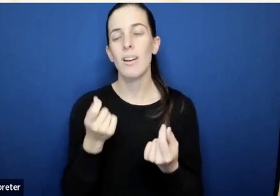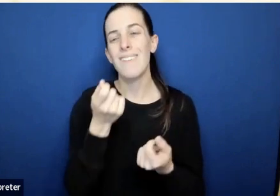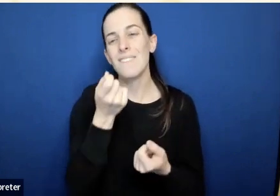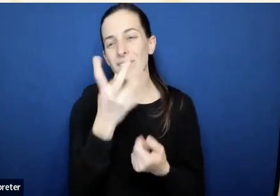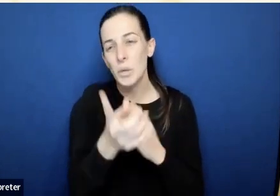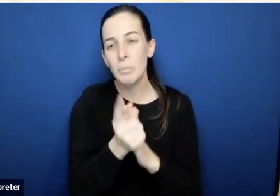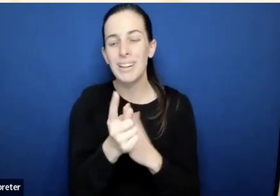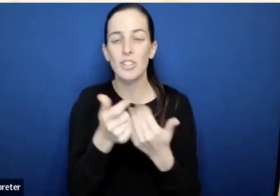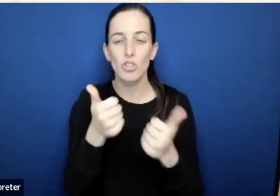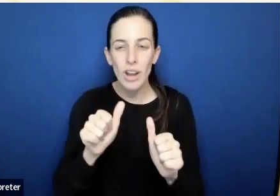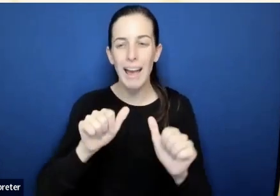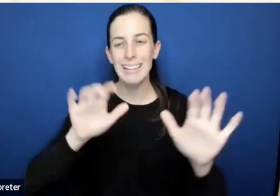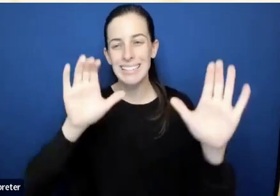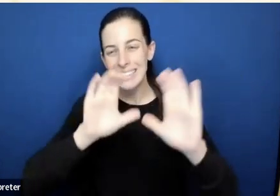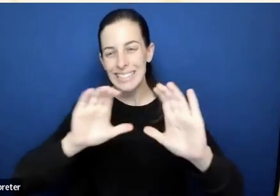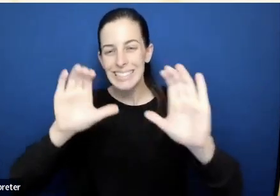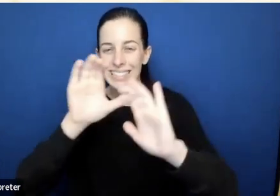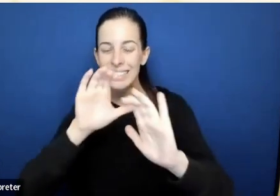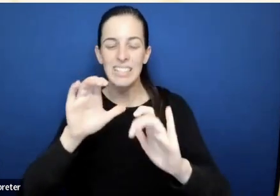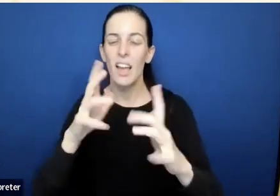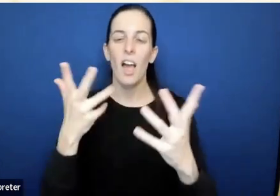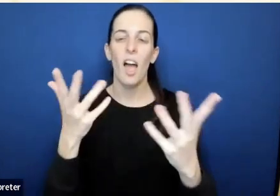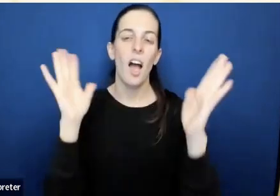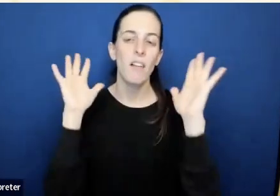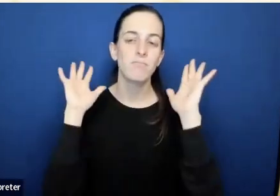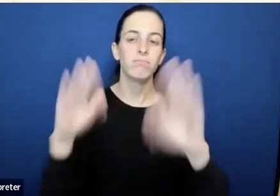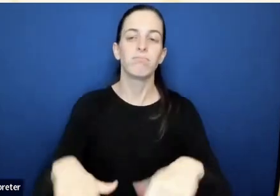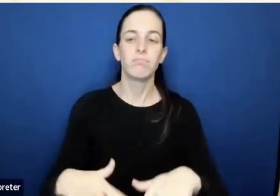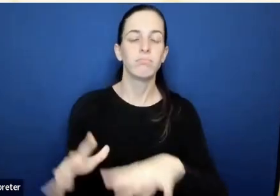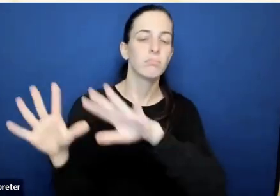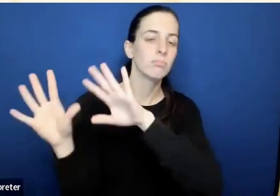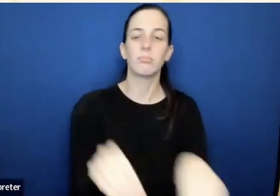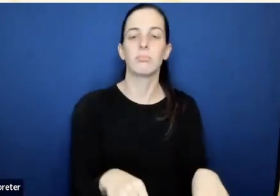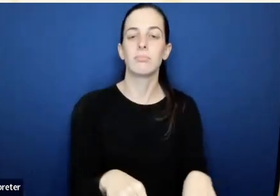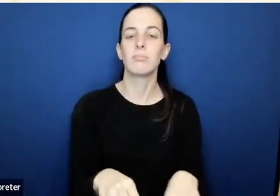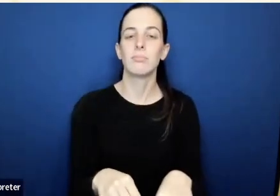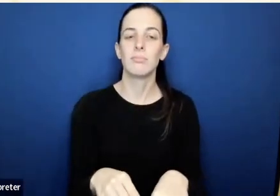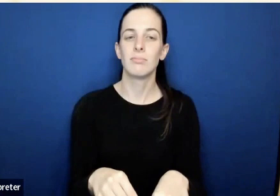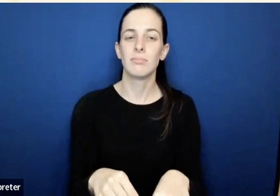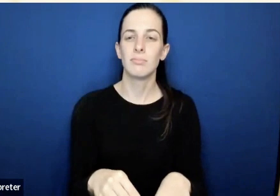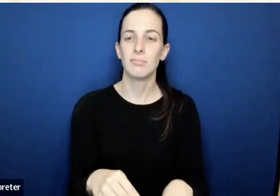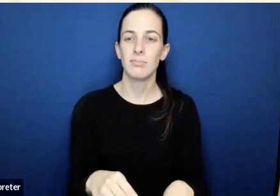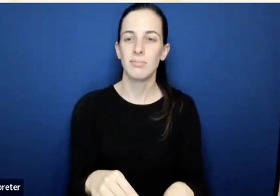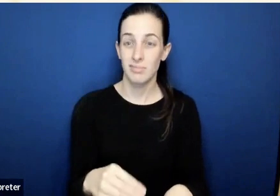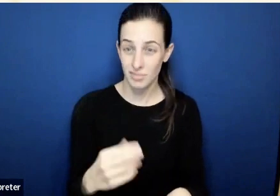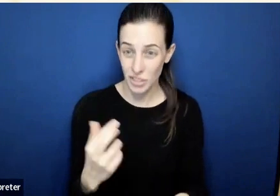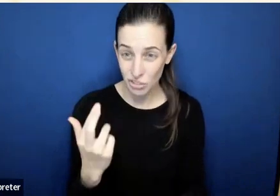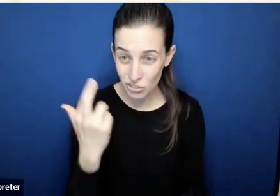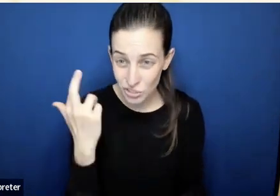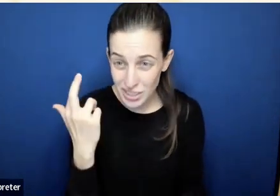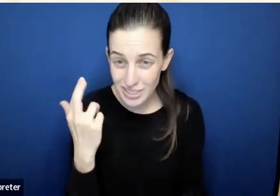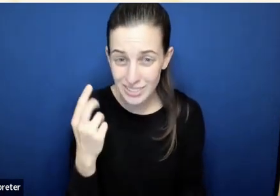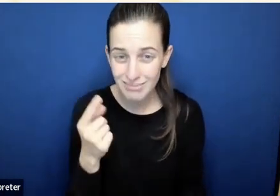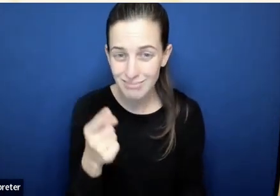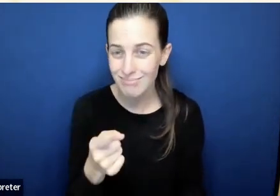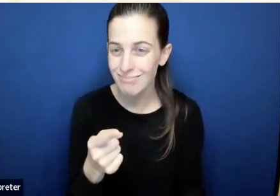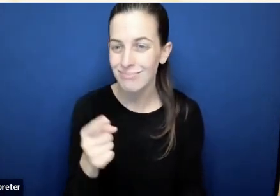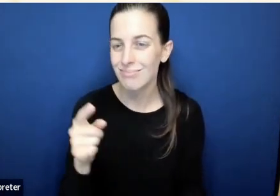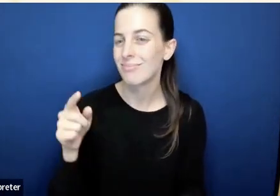and dropped the idea of online gifting to his wife. So what was the reason behind this? This was happening due to misuse of the ARIA attribute,